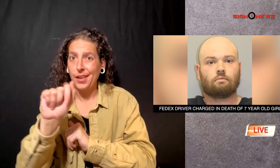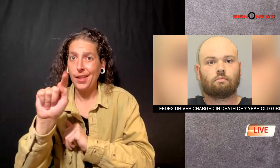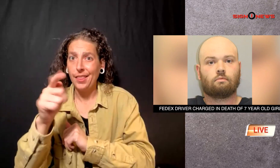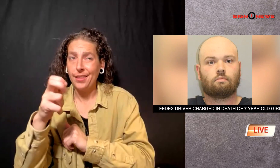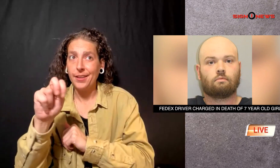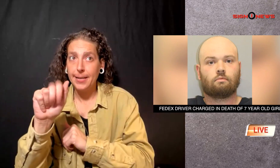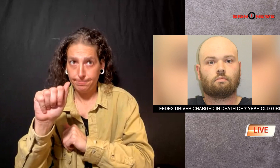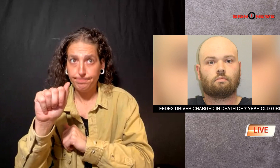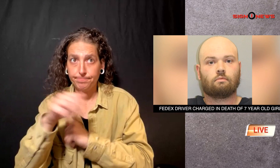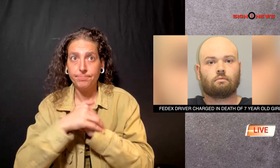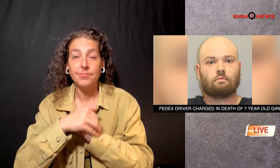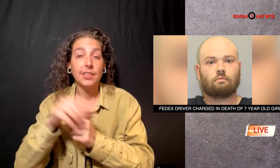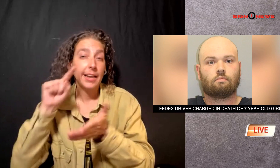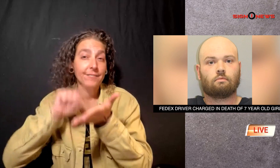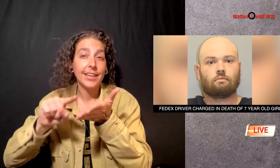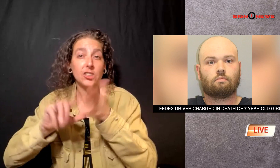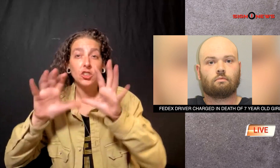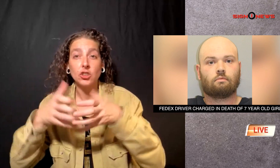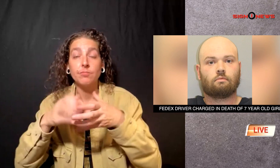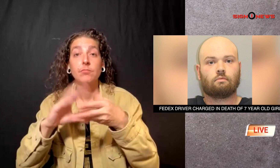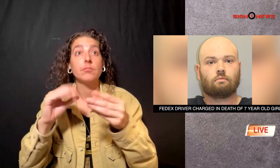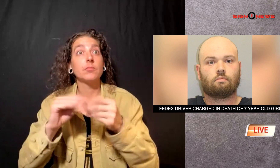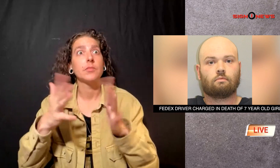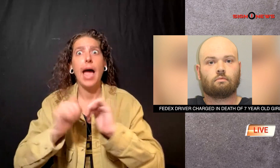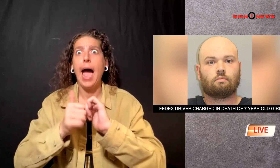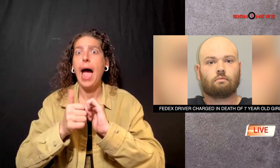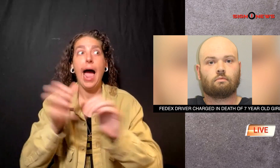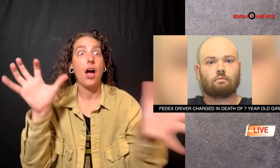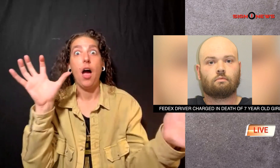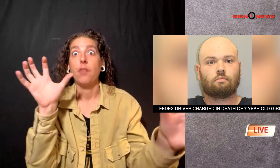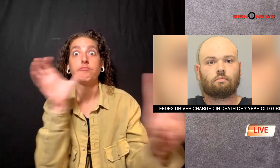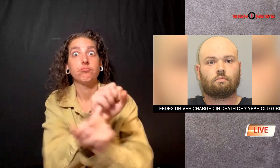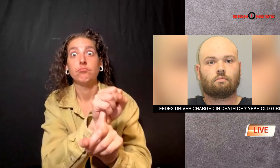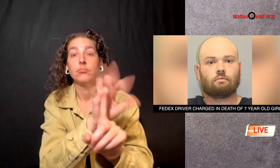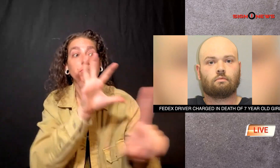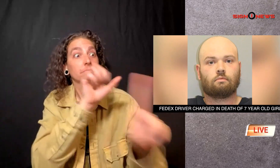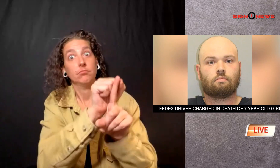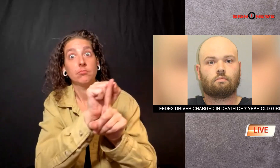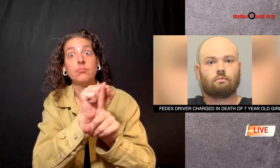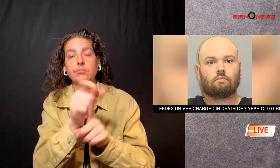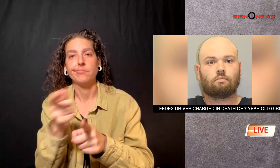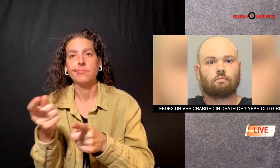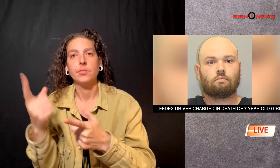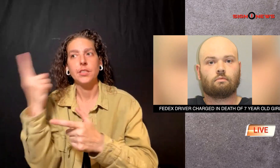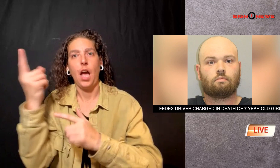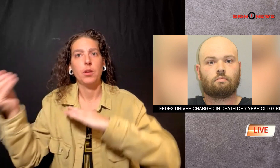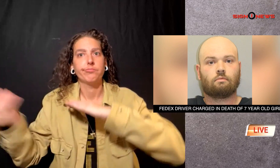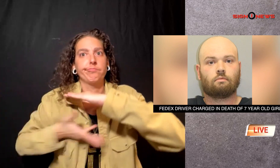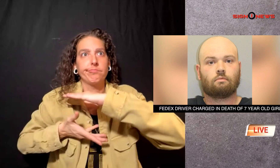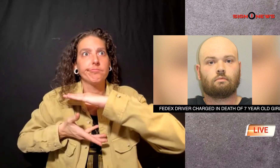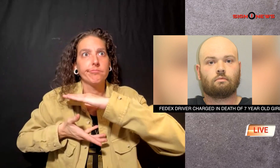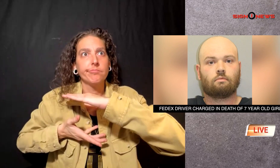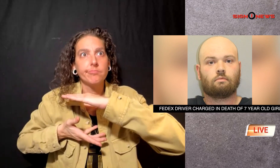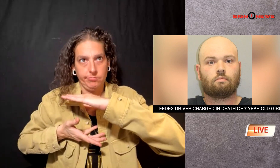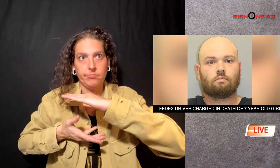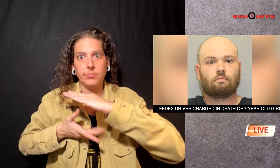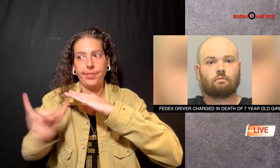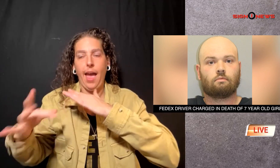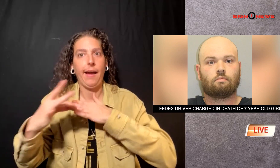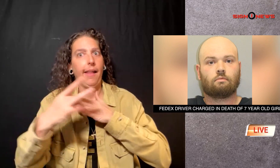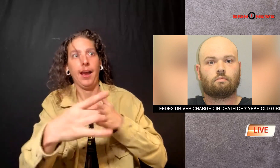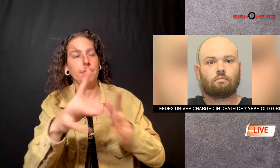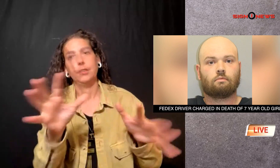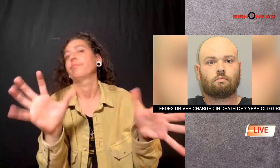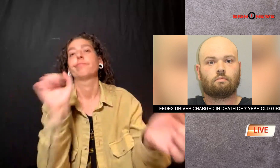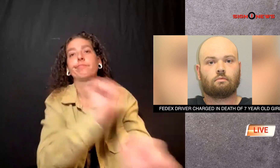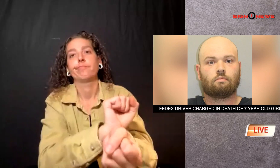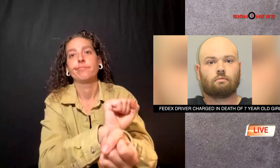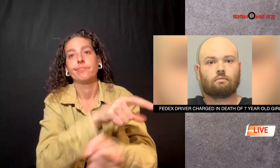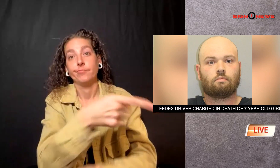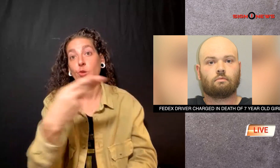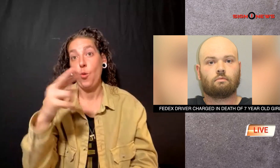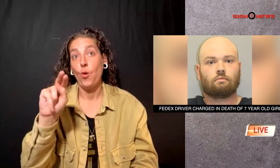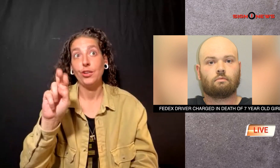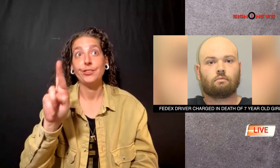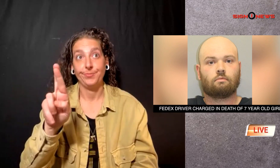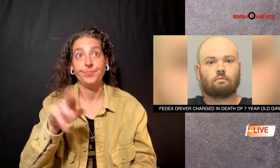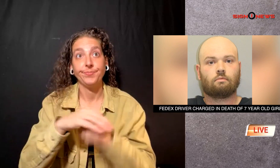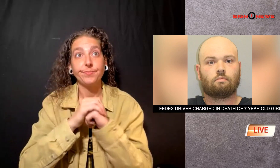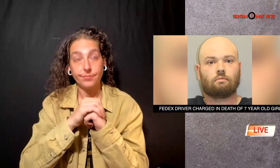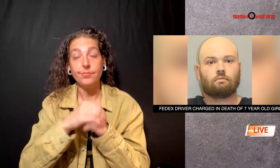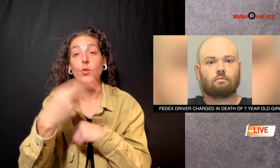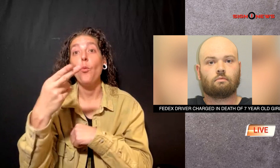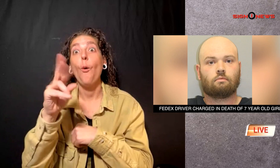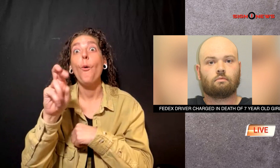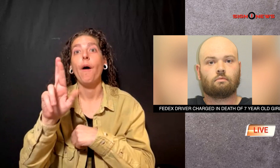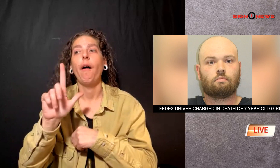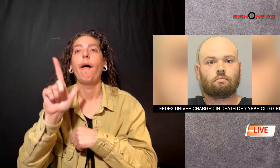Athena investigators say they received a tip that led them to Horner Horner eventually